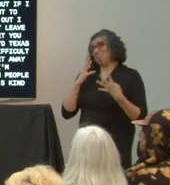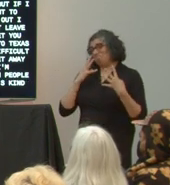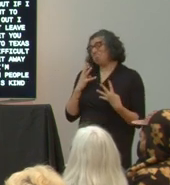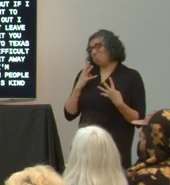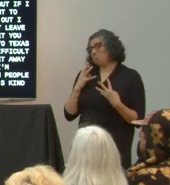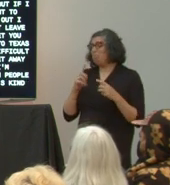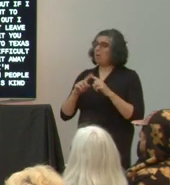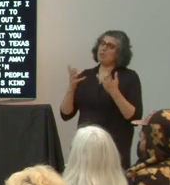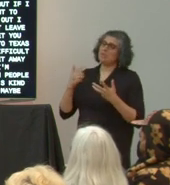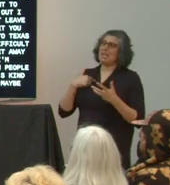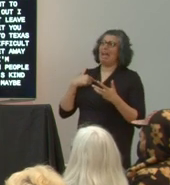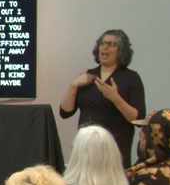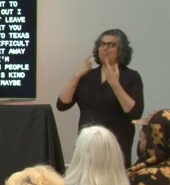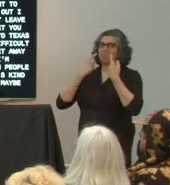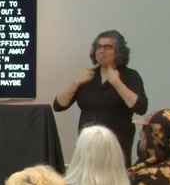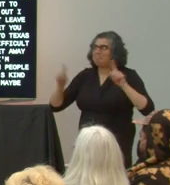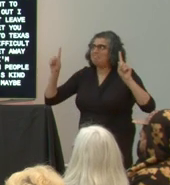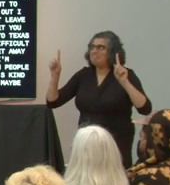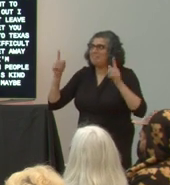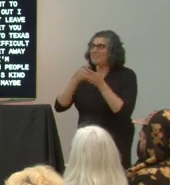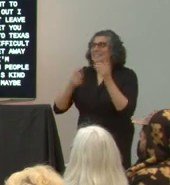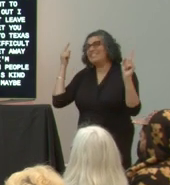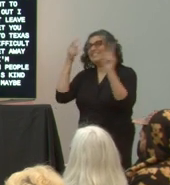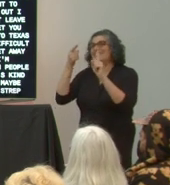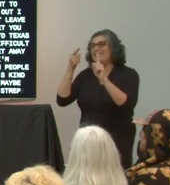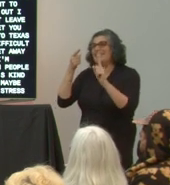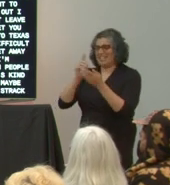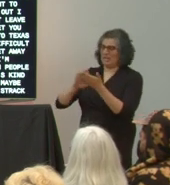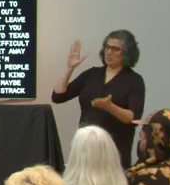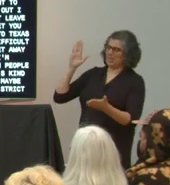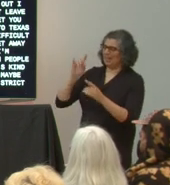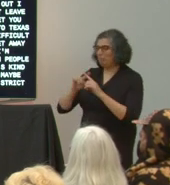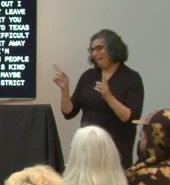I'm doing what I'm wanting to do. It's abstract, but also not